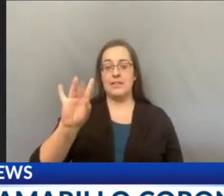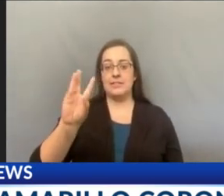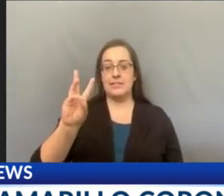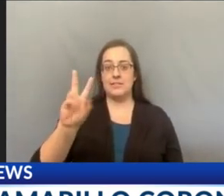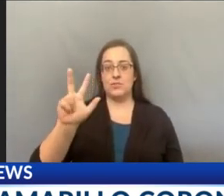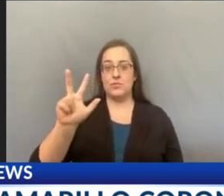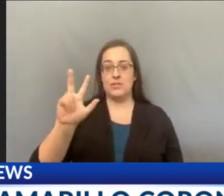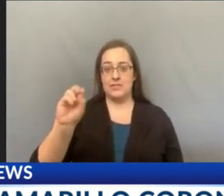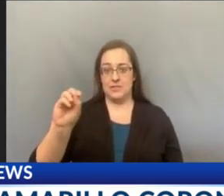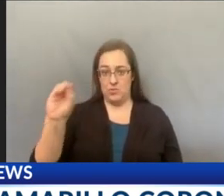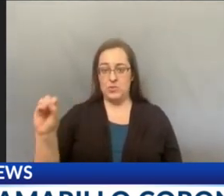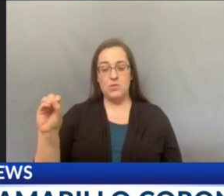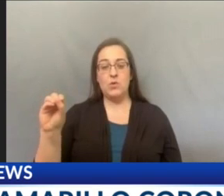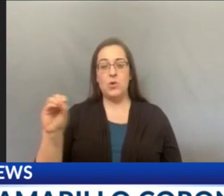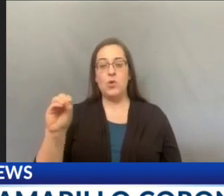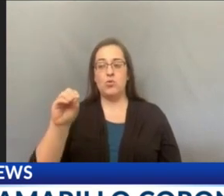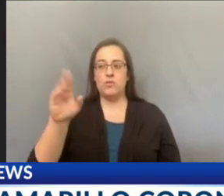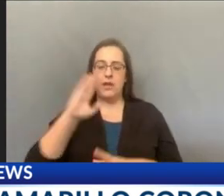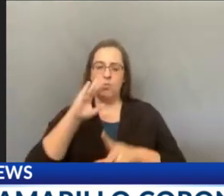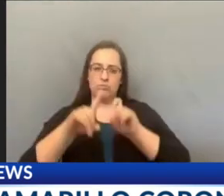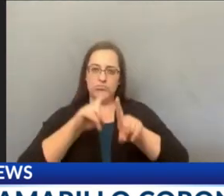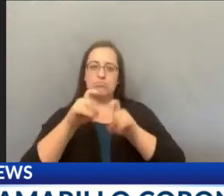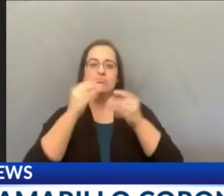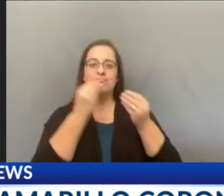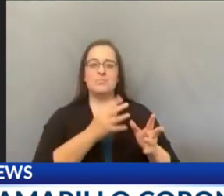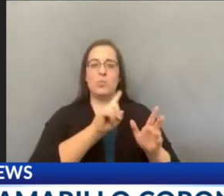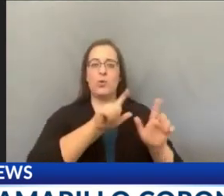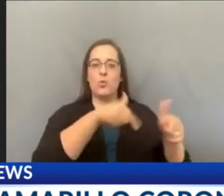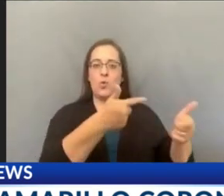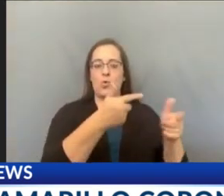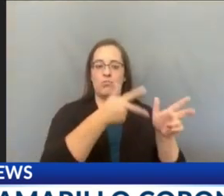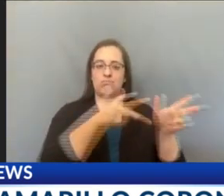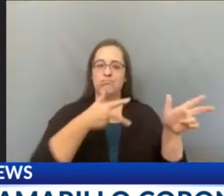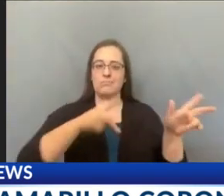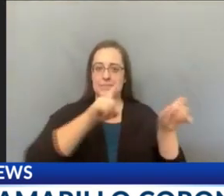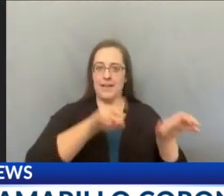CENTER STILL OPEN BUT IF YOU STILL SICK AND HAVE SYMPTOMS YOU THINK MIGHT BE KOBE 19, PUBLIC